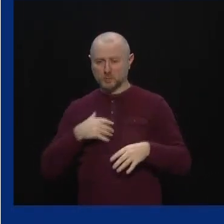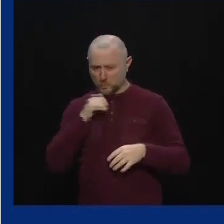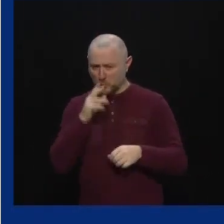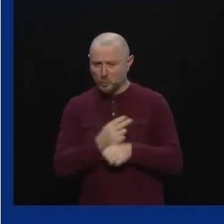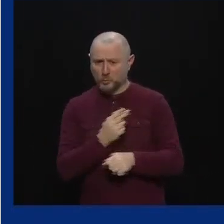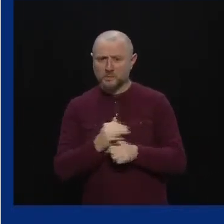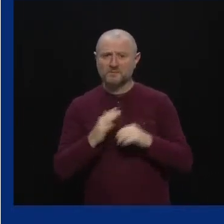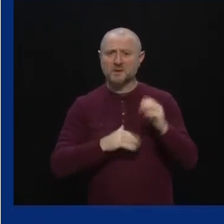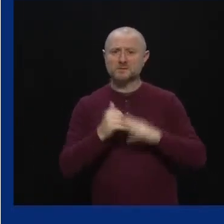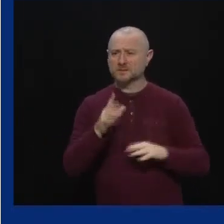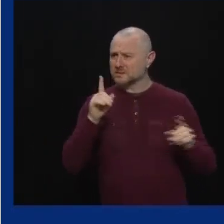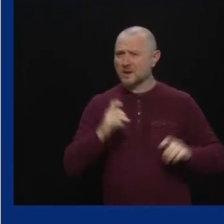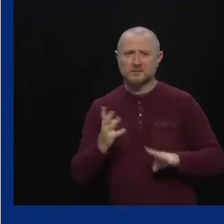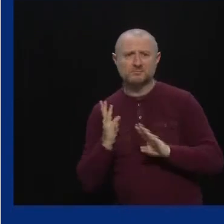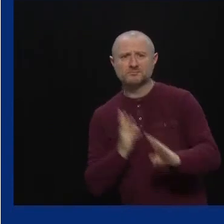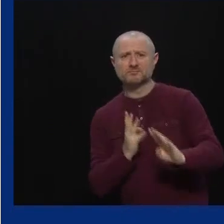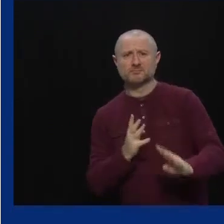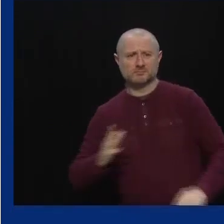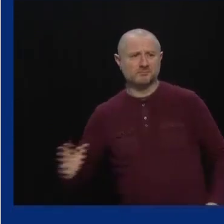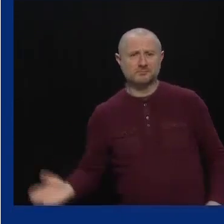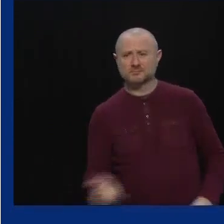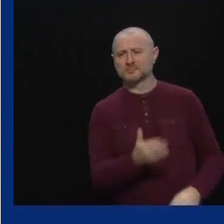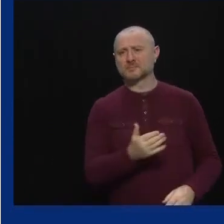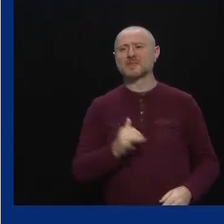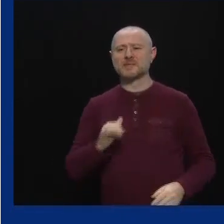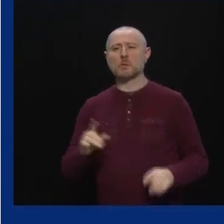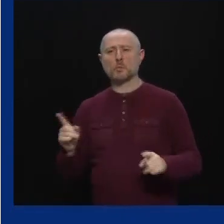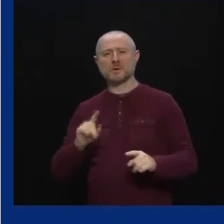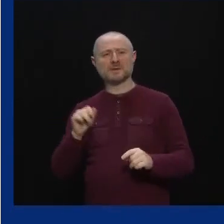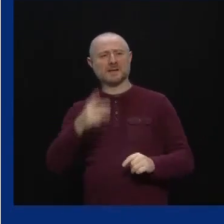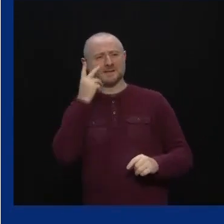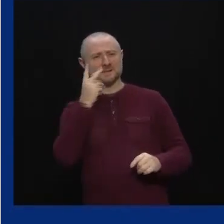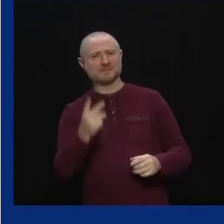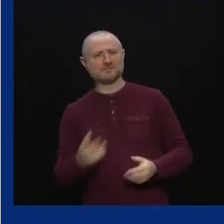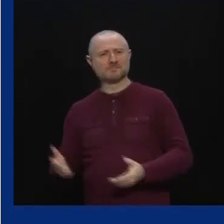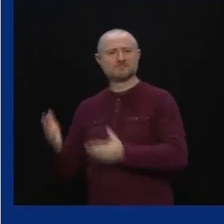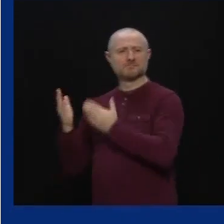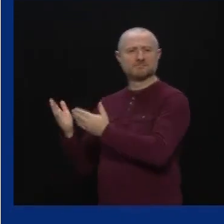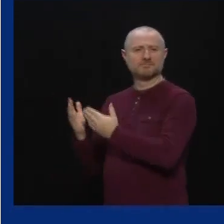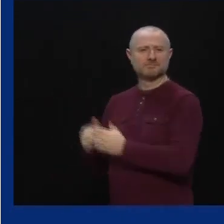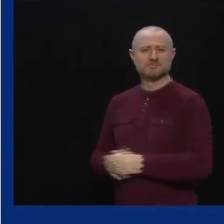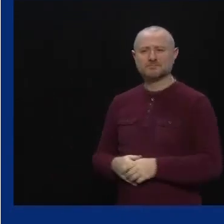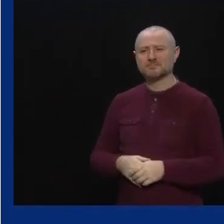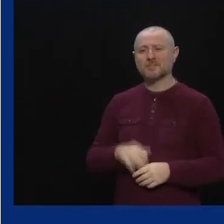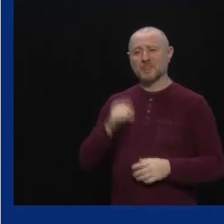CAMPUSES THAT HAVE BEEN TESTING STUDENTS ARE ON BREAK FOR LITERAL I WILL A MONTH.